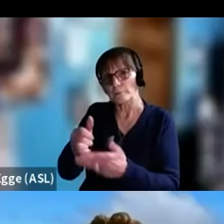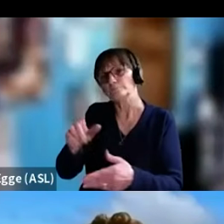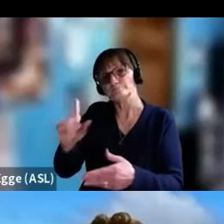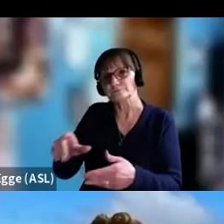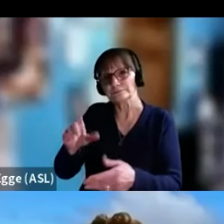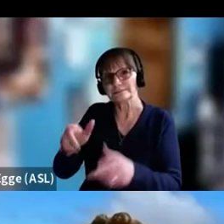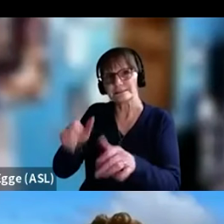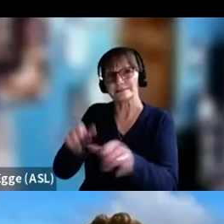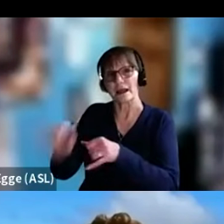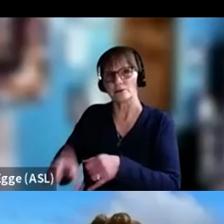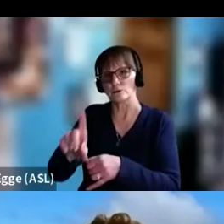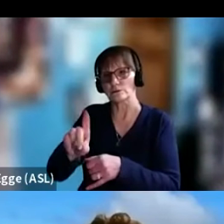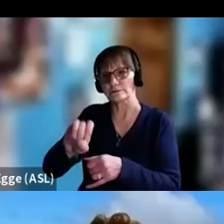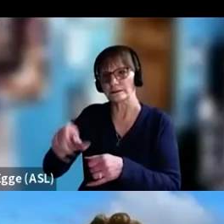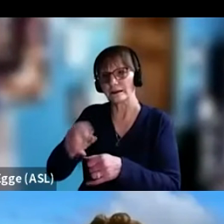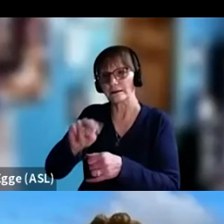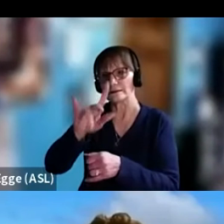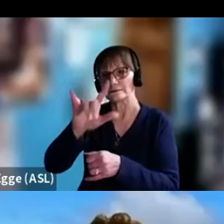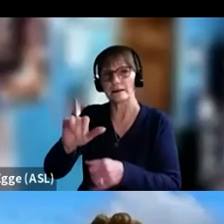Absolutely. We had a patient who had bladder cancer